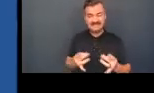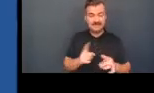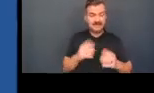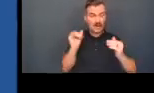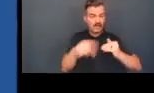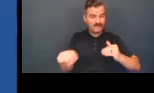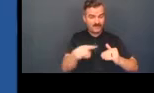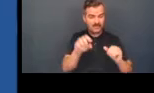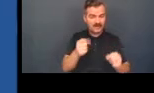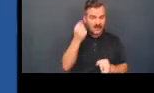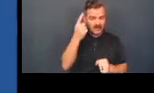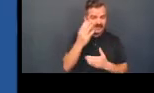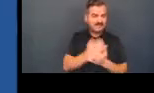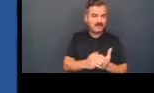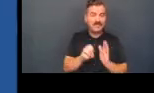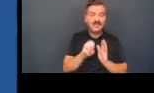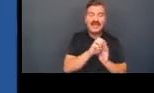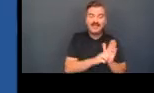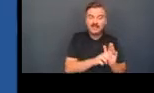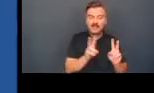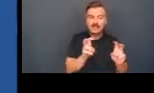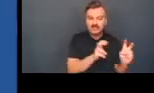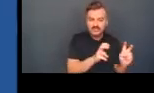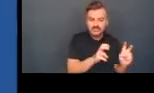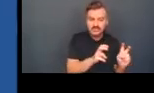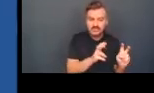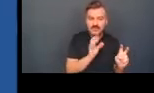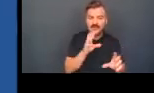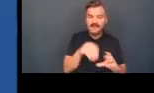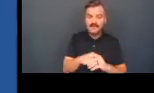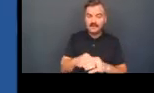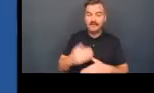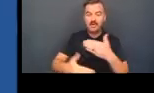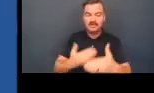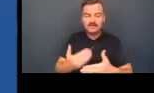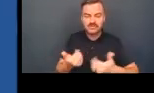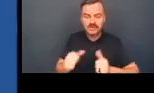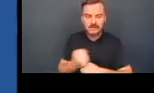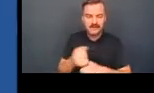understand some of the ethical issues that have gone into the processes of making CSE